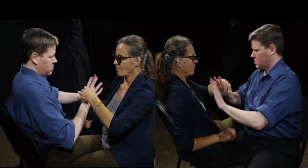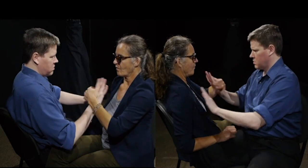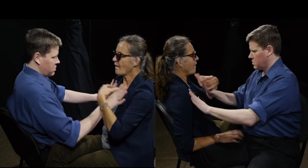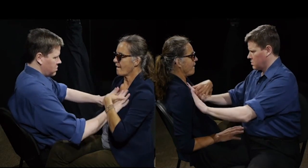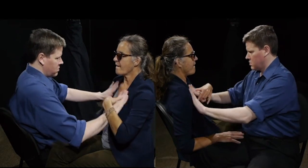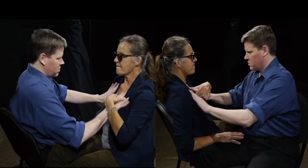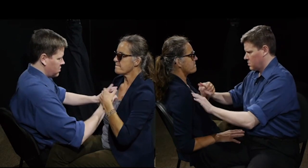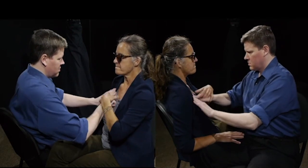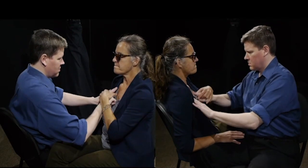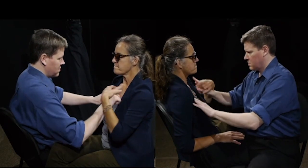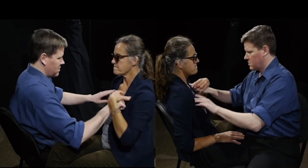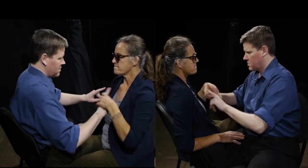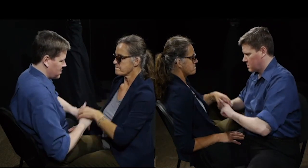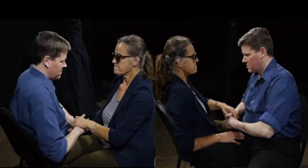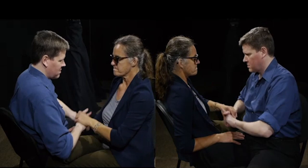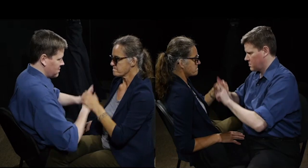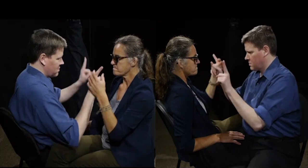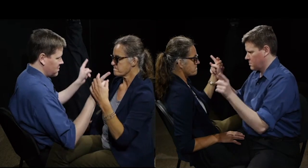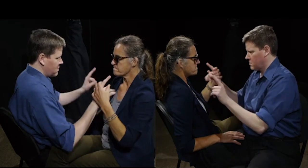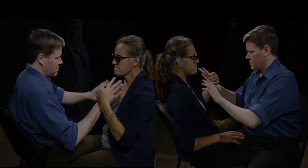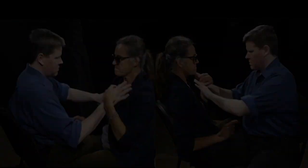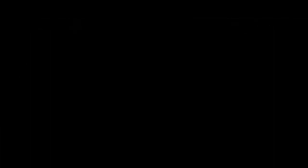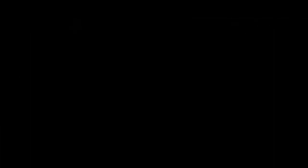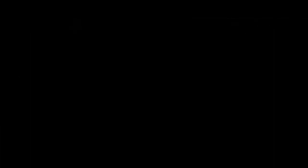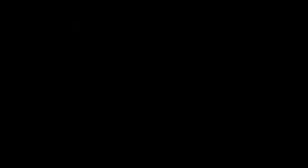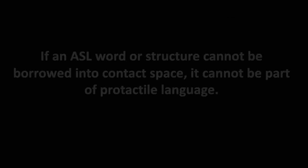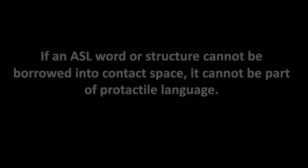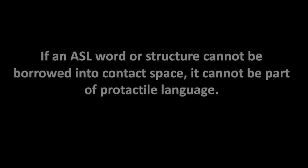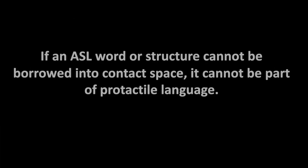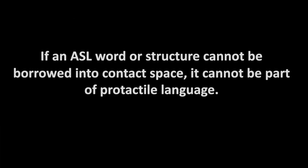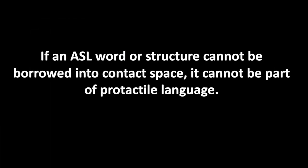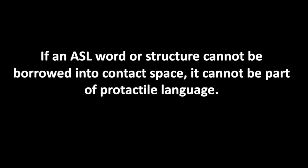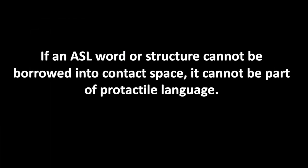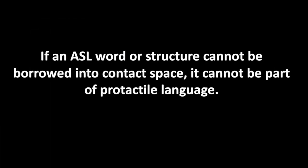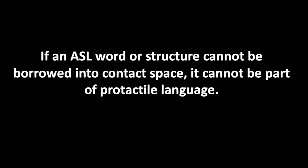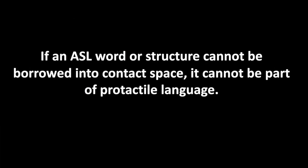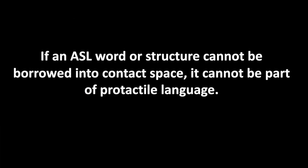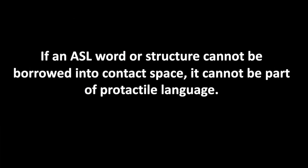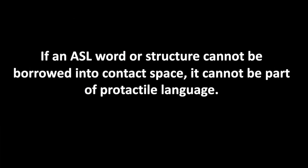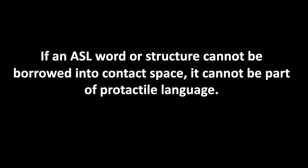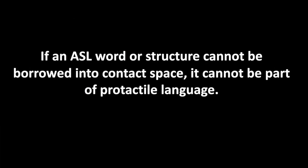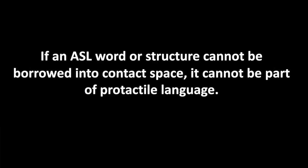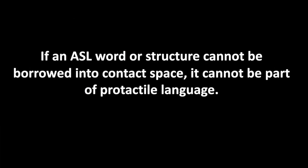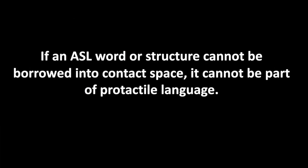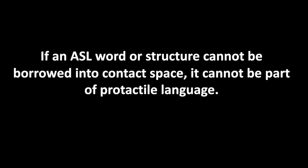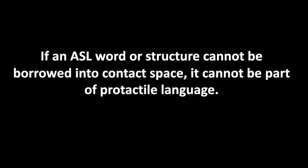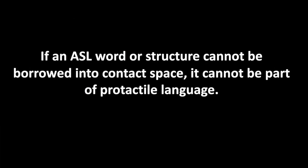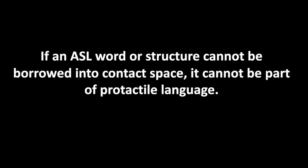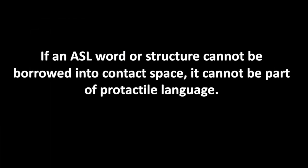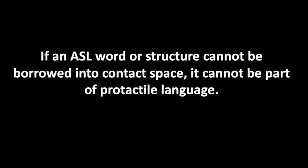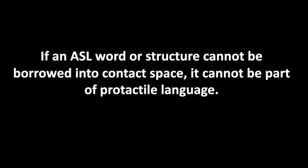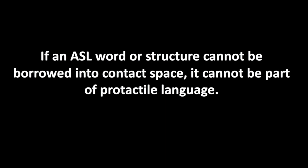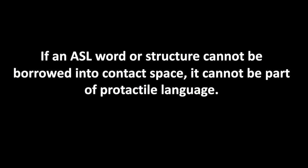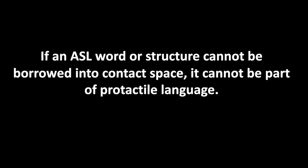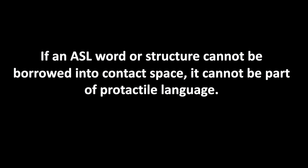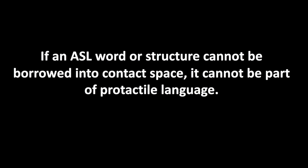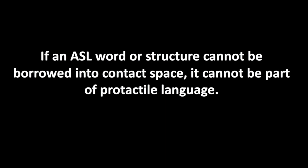They look alike, but the resemblance is misleading. [Narrator] If an ASL word or structure cannot be borrowed into contact space,